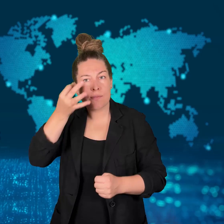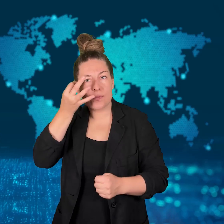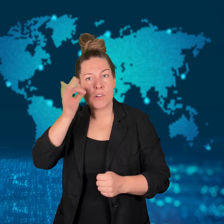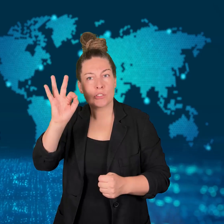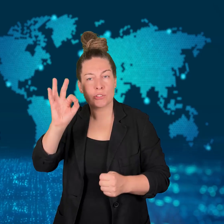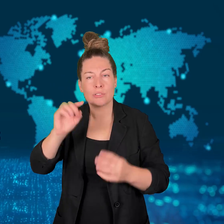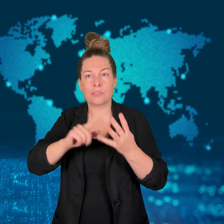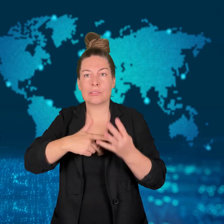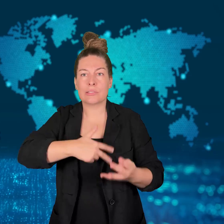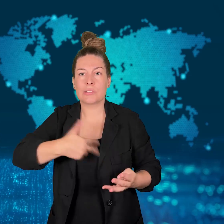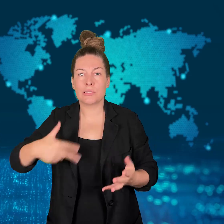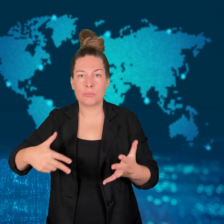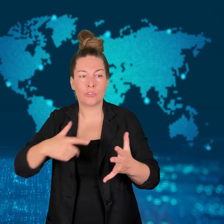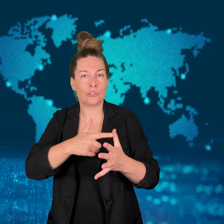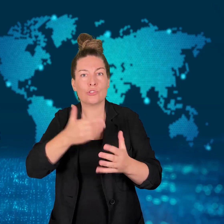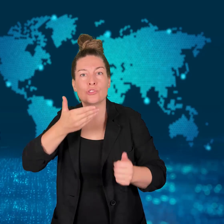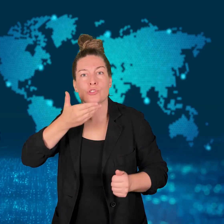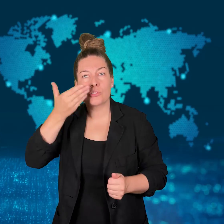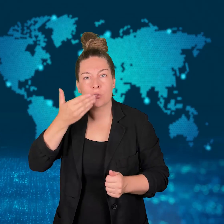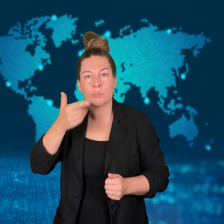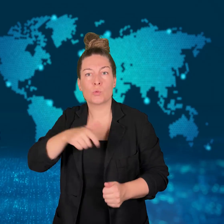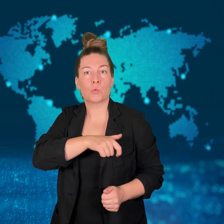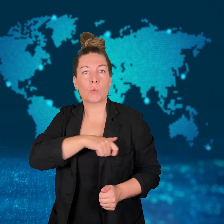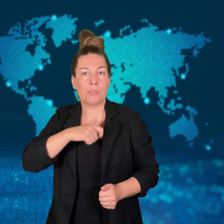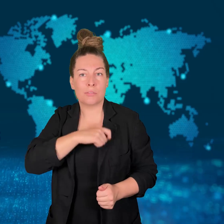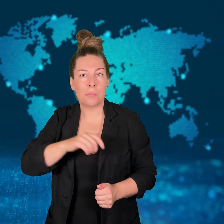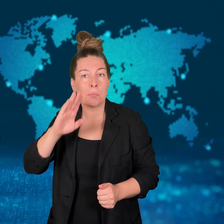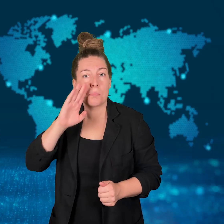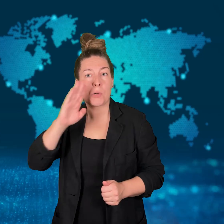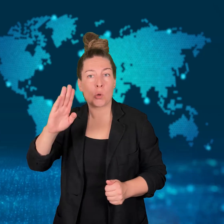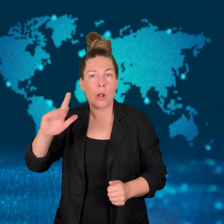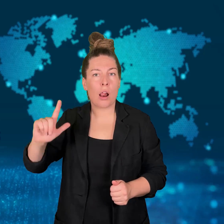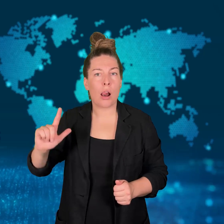These are all the countries that border Germany.